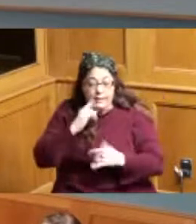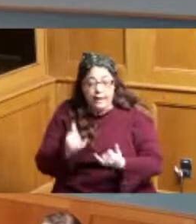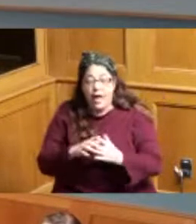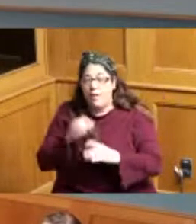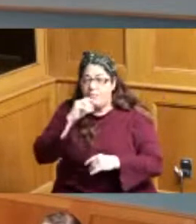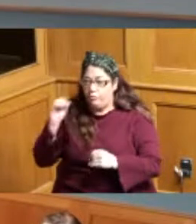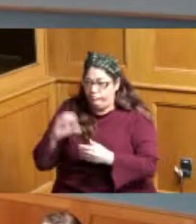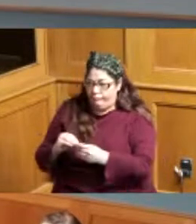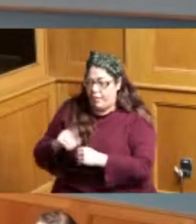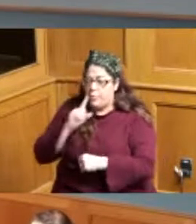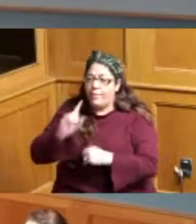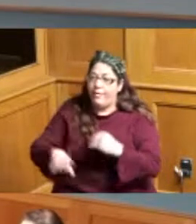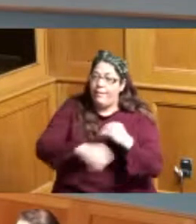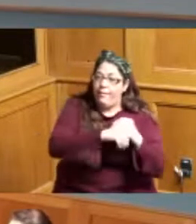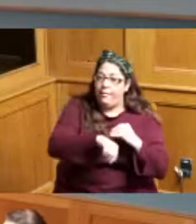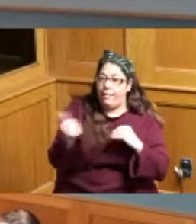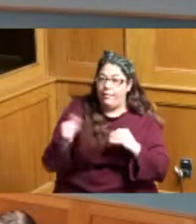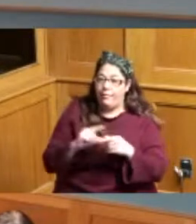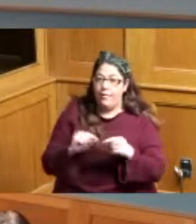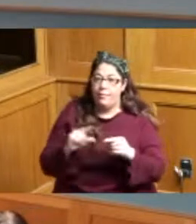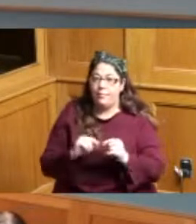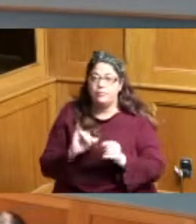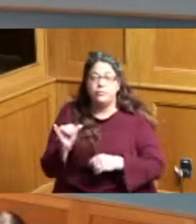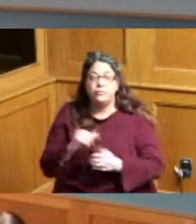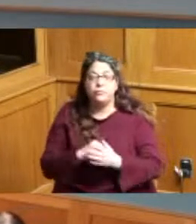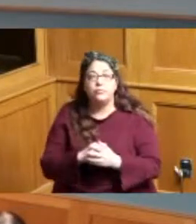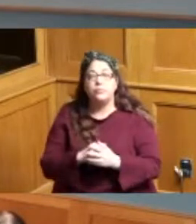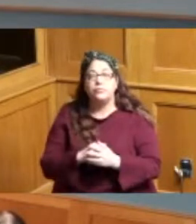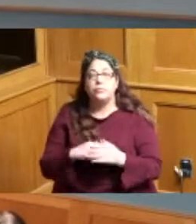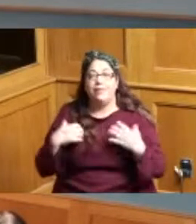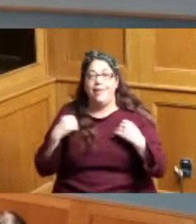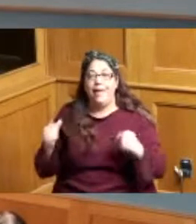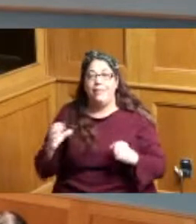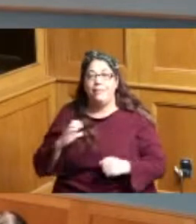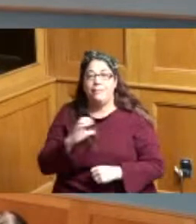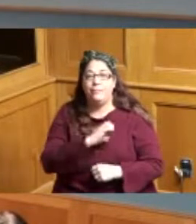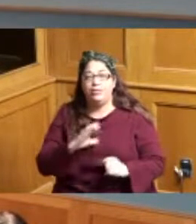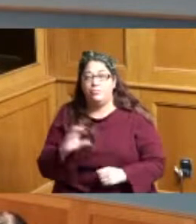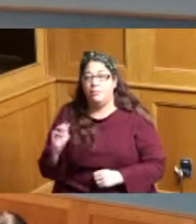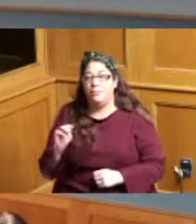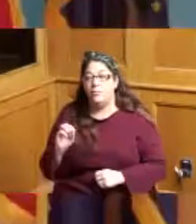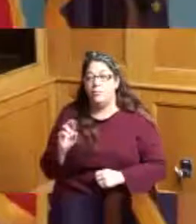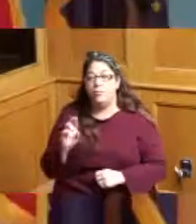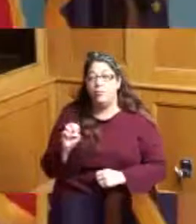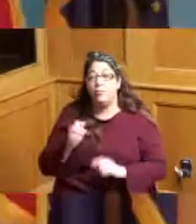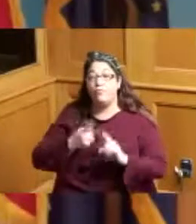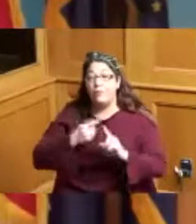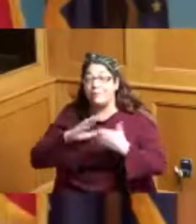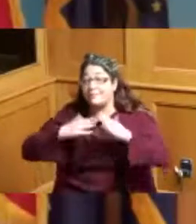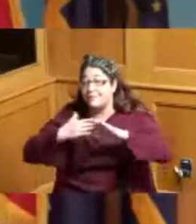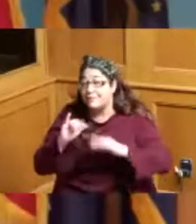I think is important Health Commissioner Moore from the city of Cincinnati for those who are